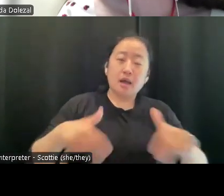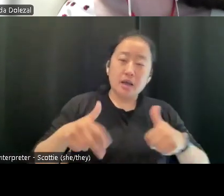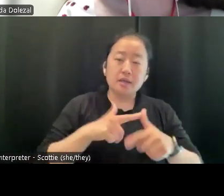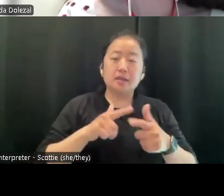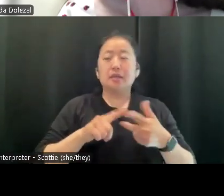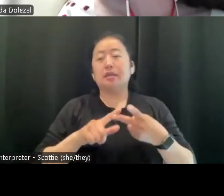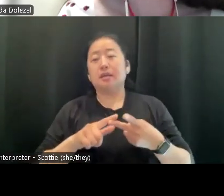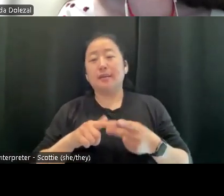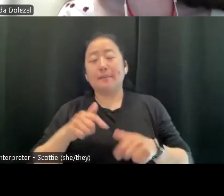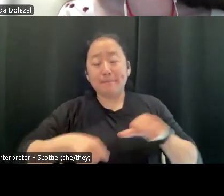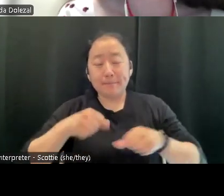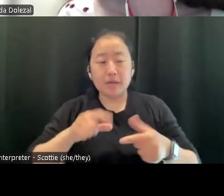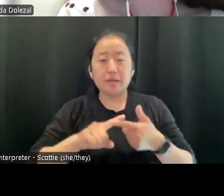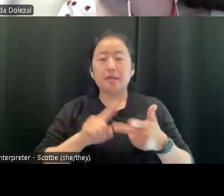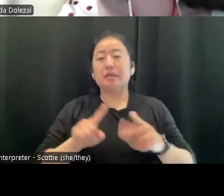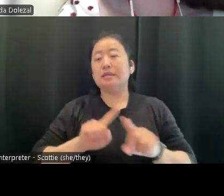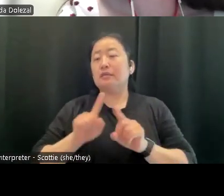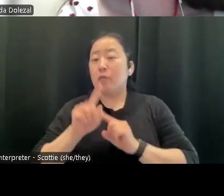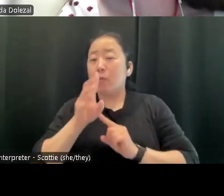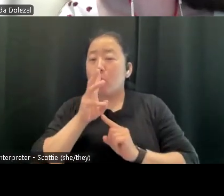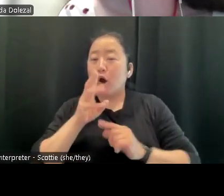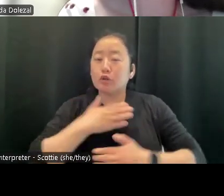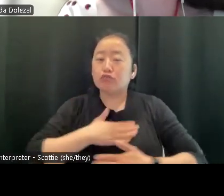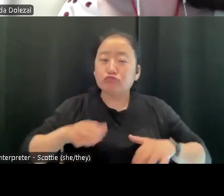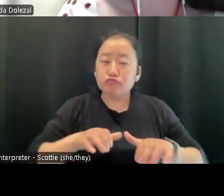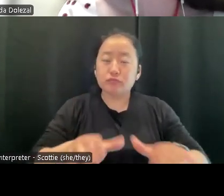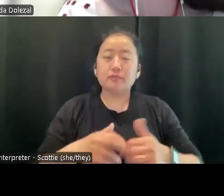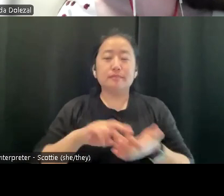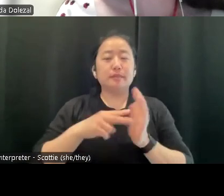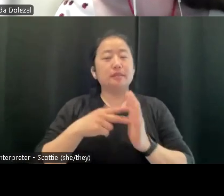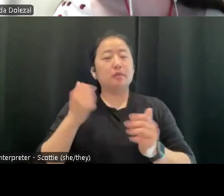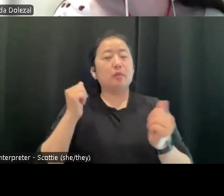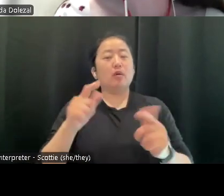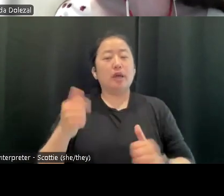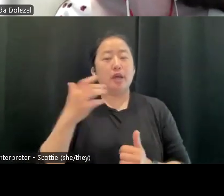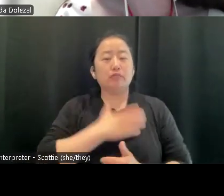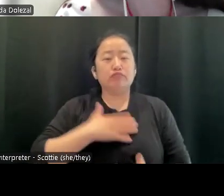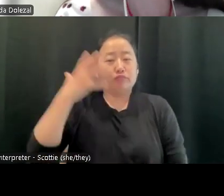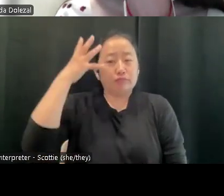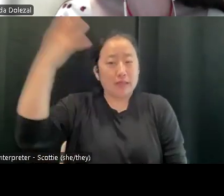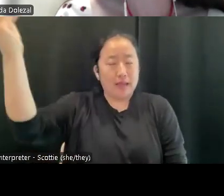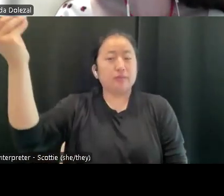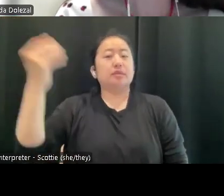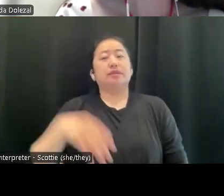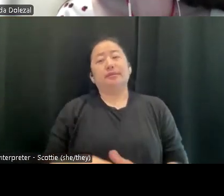and ensuring that everyone can enjoy the benefits of nature and fits Cal exercise. The next one is unified sports through the special Olympics.